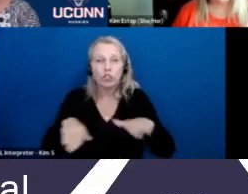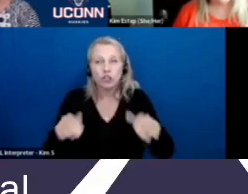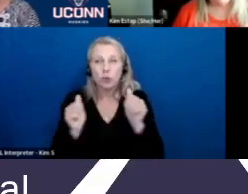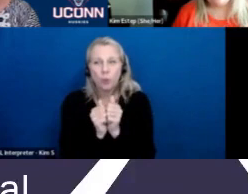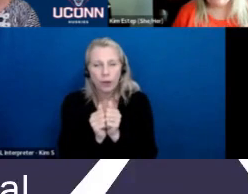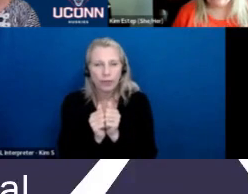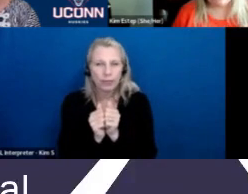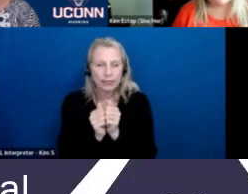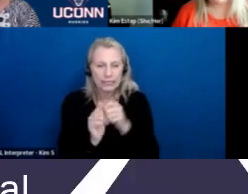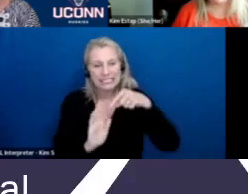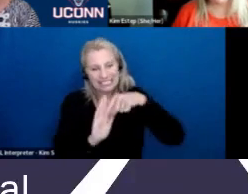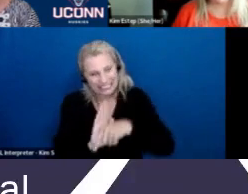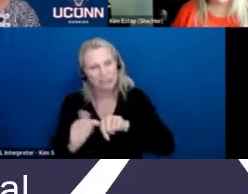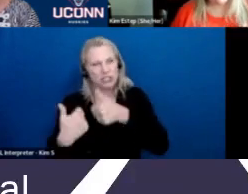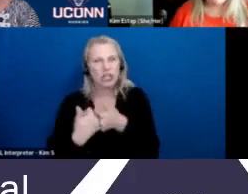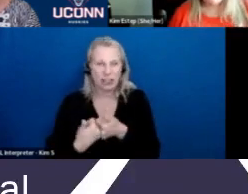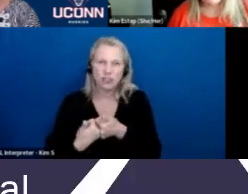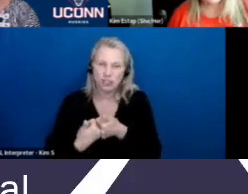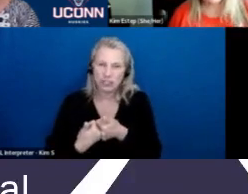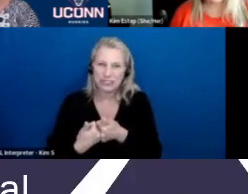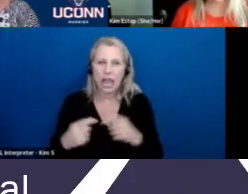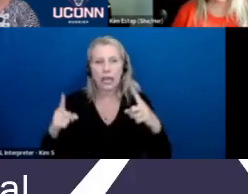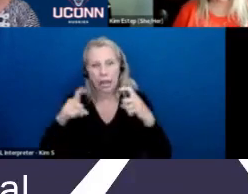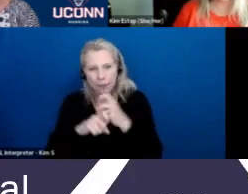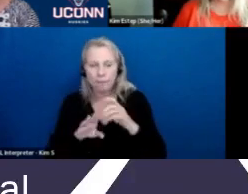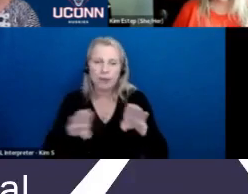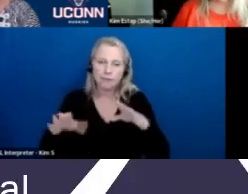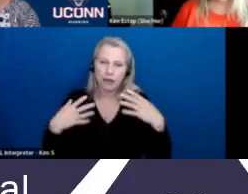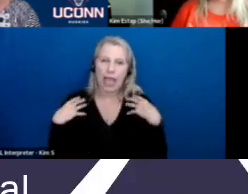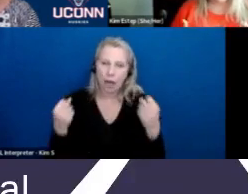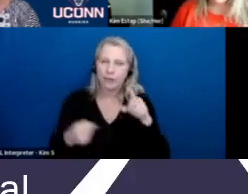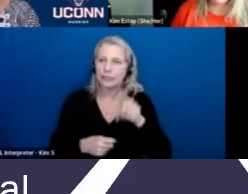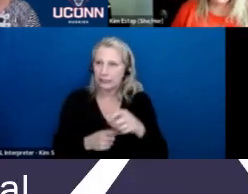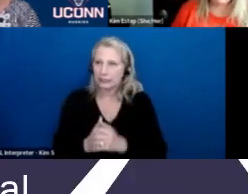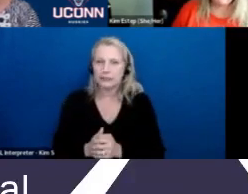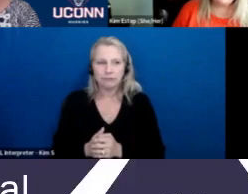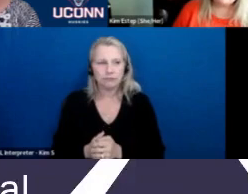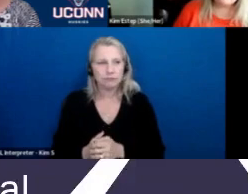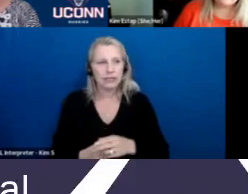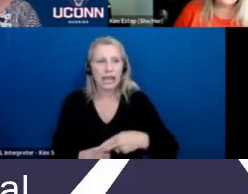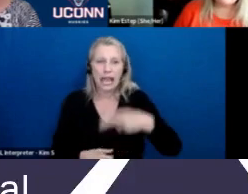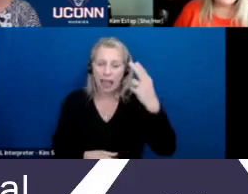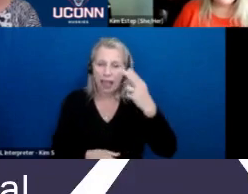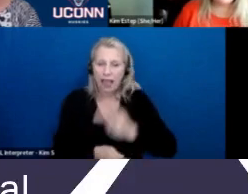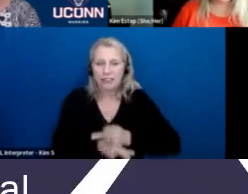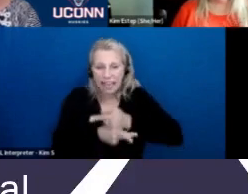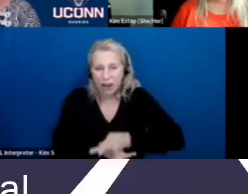significant challenges. complex behavioral health means high caregiver stress and strain,